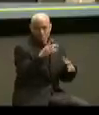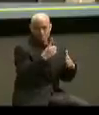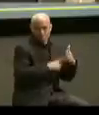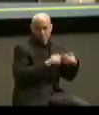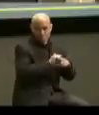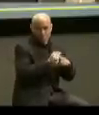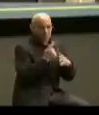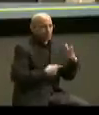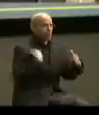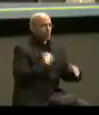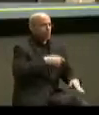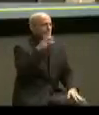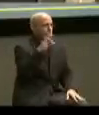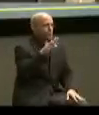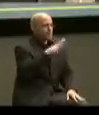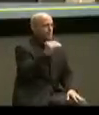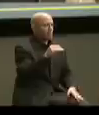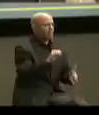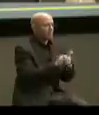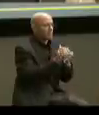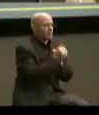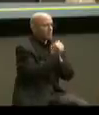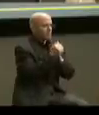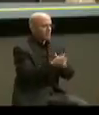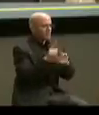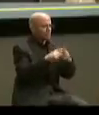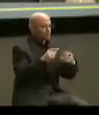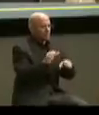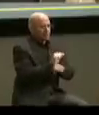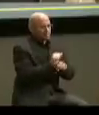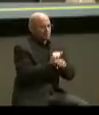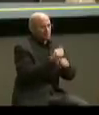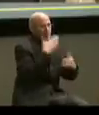PREACH AND THINKING ABOUT HOW THAT RELATES TO EMPLOYEE HEALTH